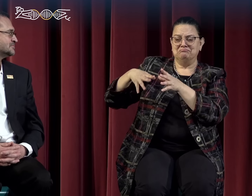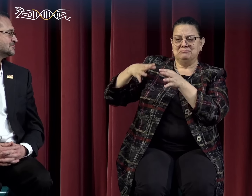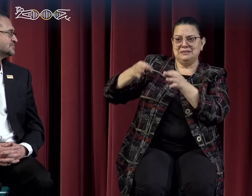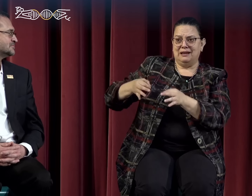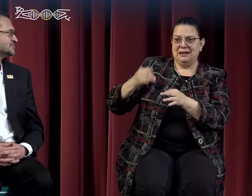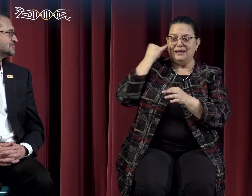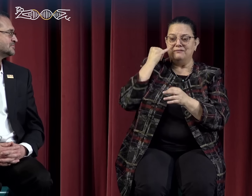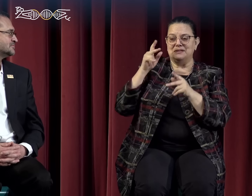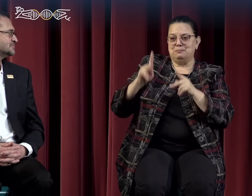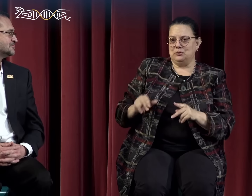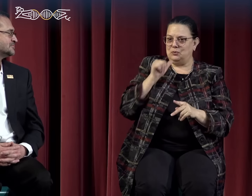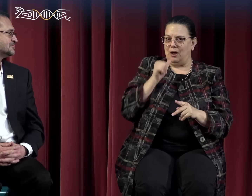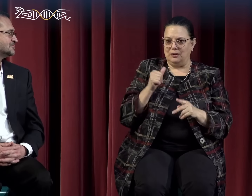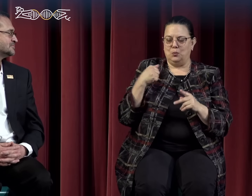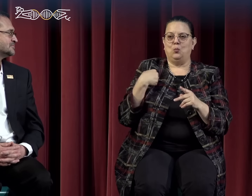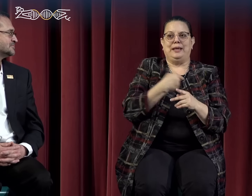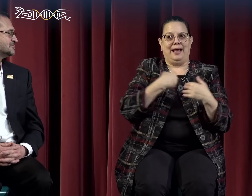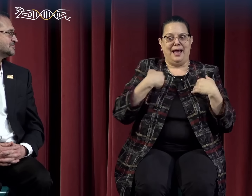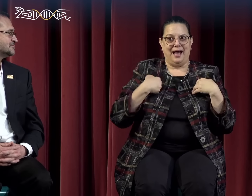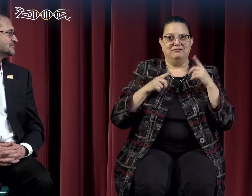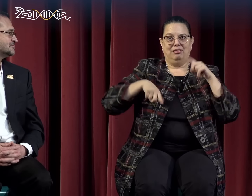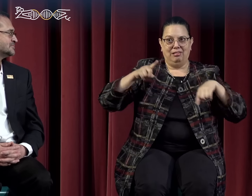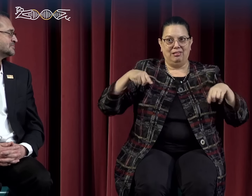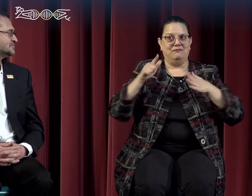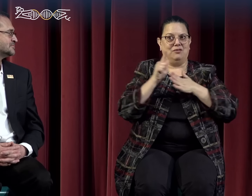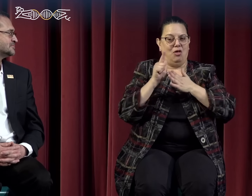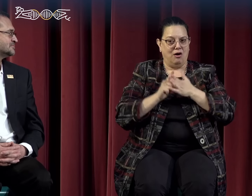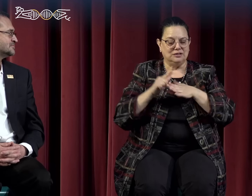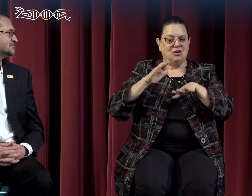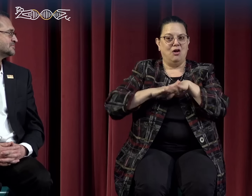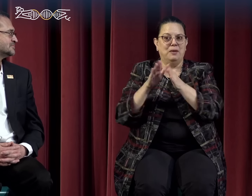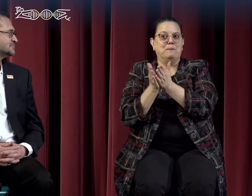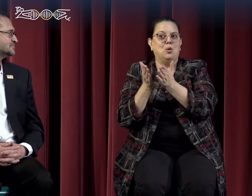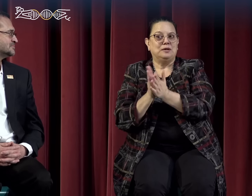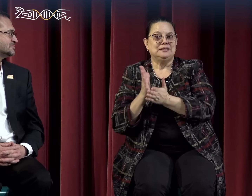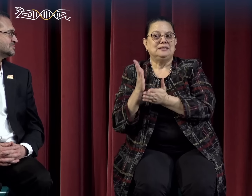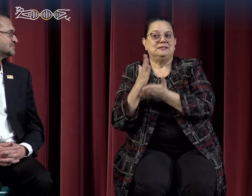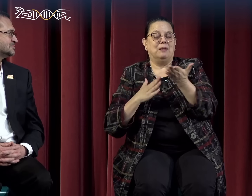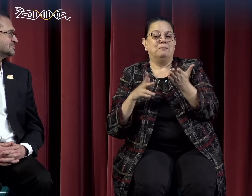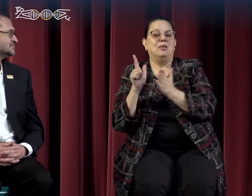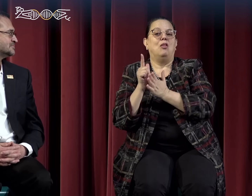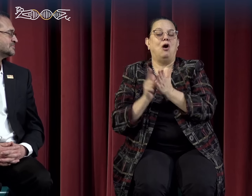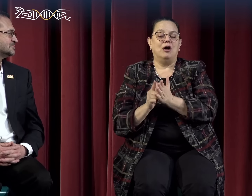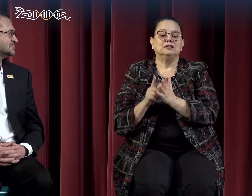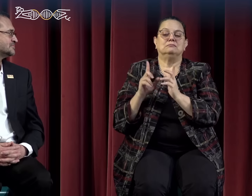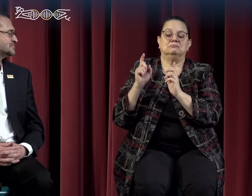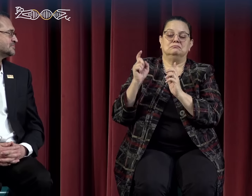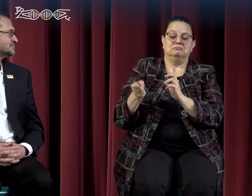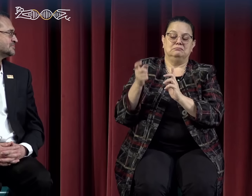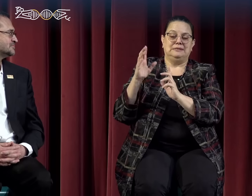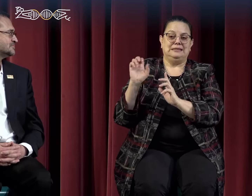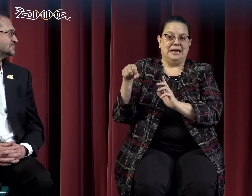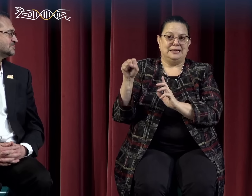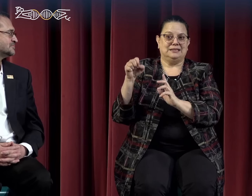not that is a person or not, we have laws on the books that sometimes say